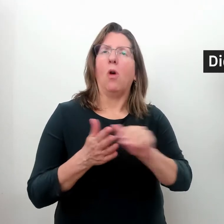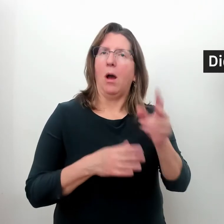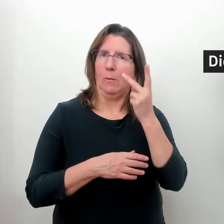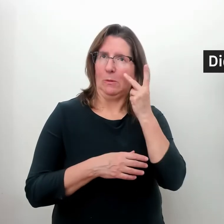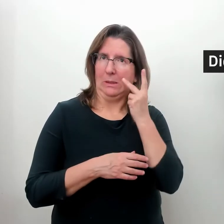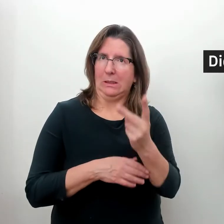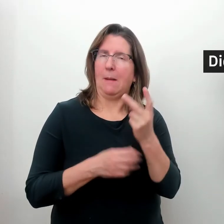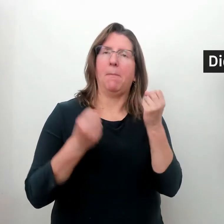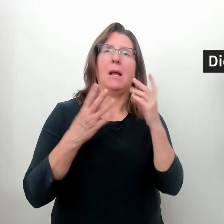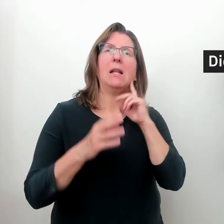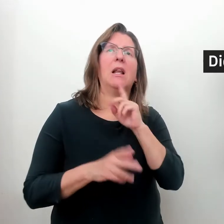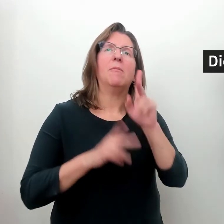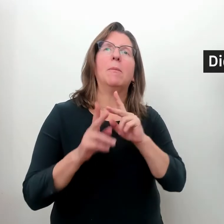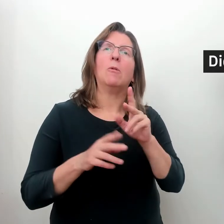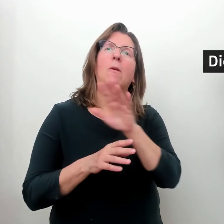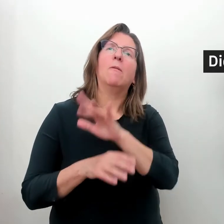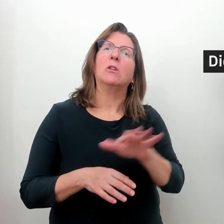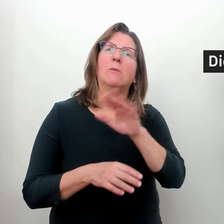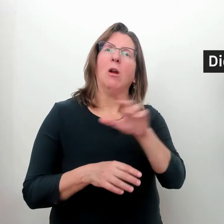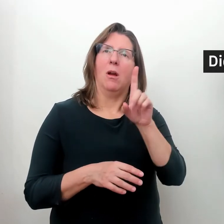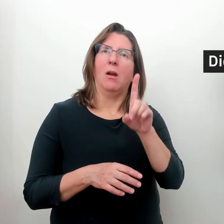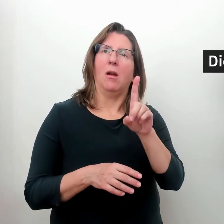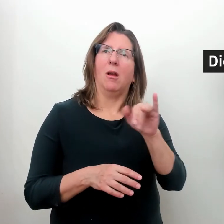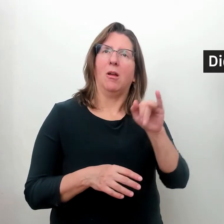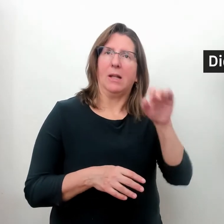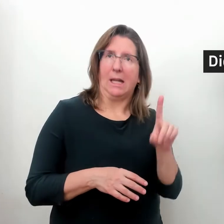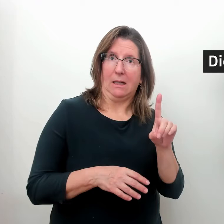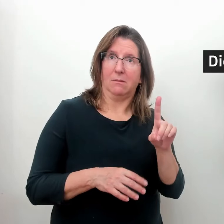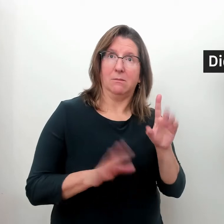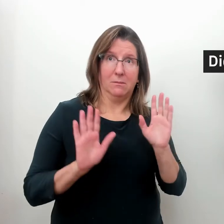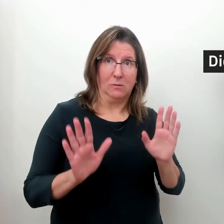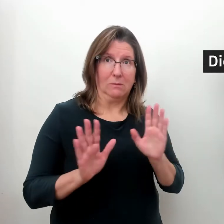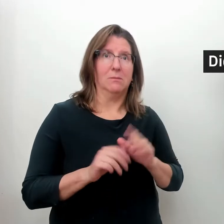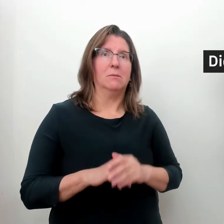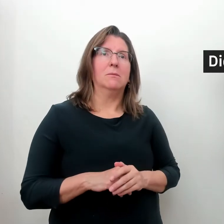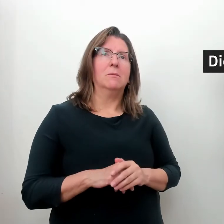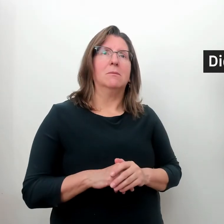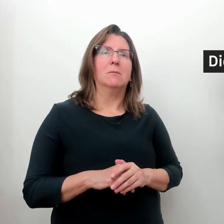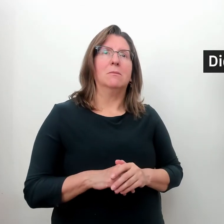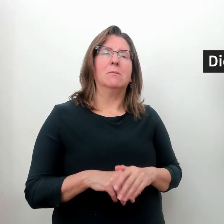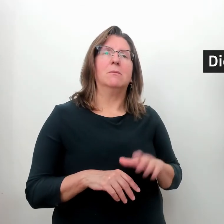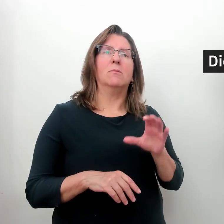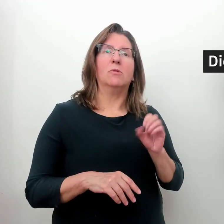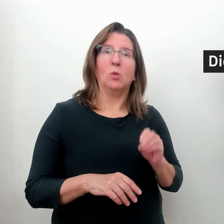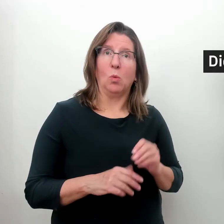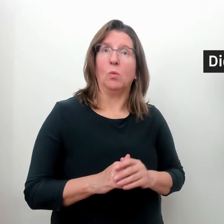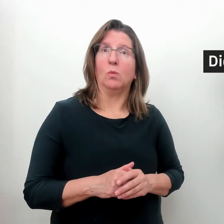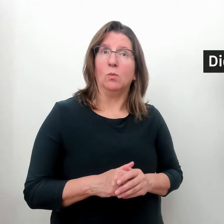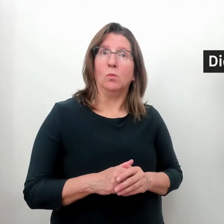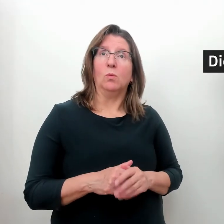Lot's of deaf people sign #DID and then sign the rest of the sentence.